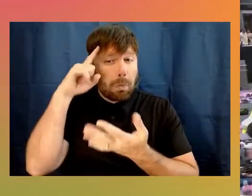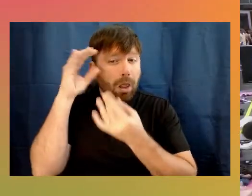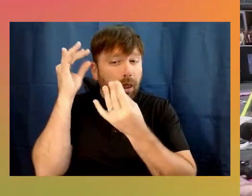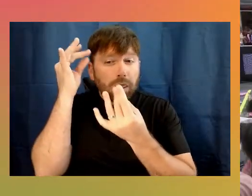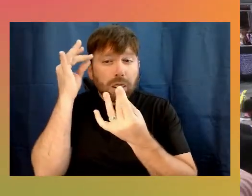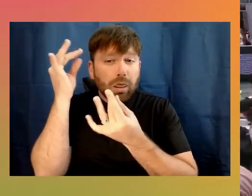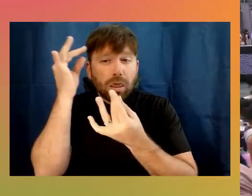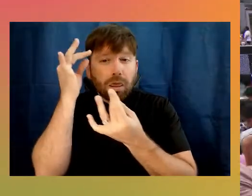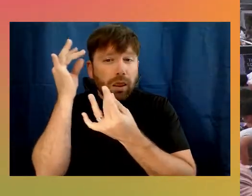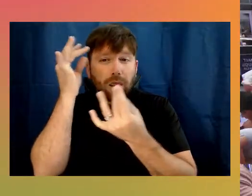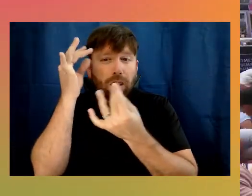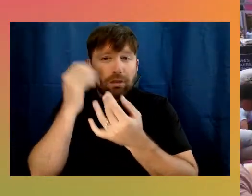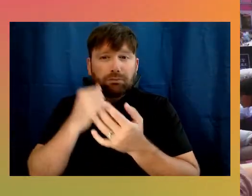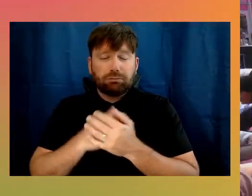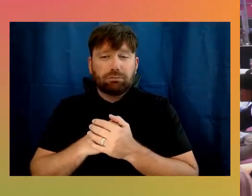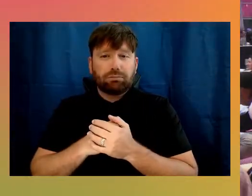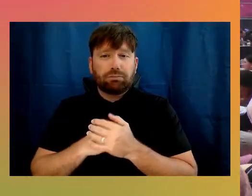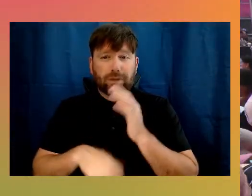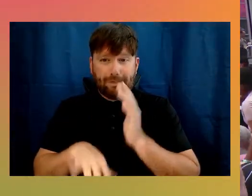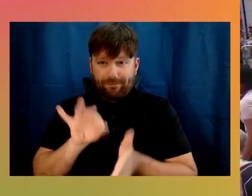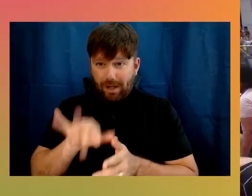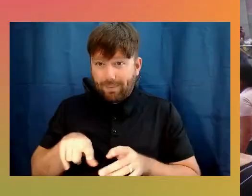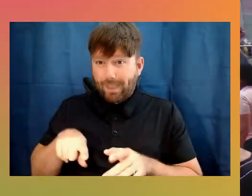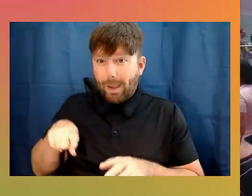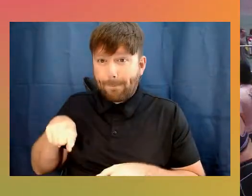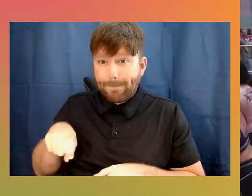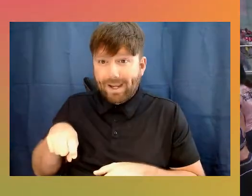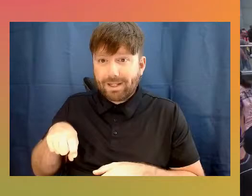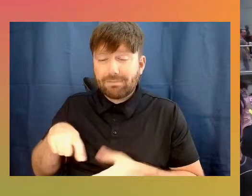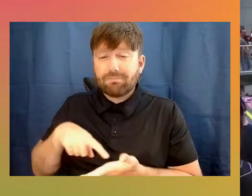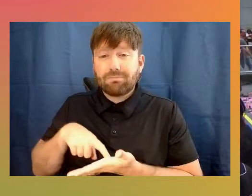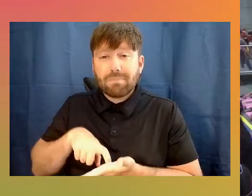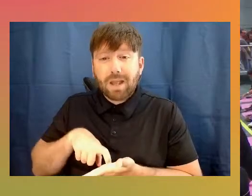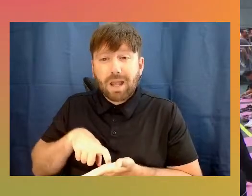THROUGH. NOTICE WHAT YOUR MIND IS SAYING TO YOU NOW.